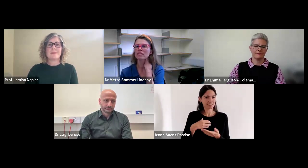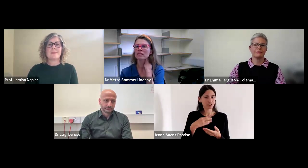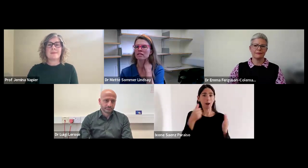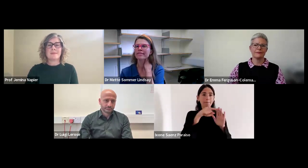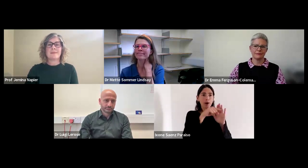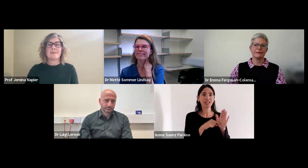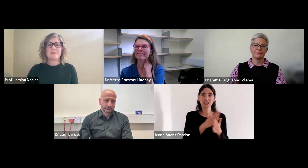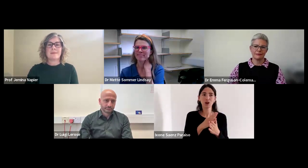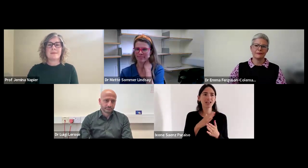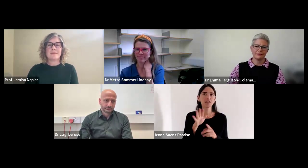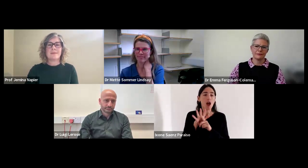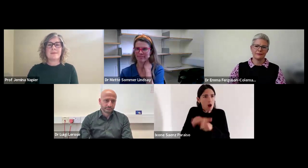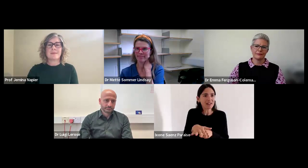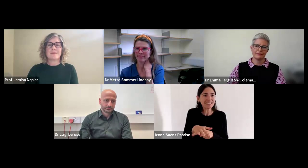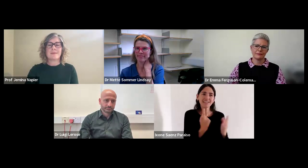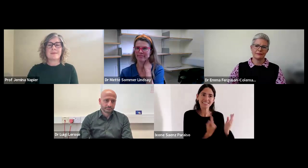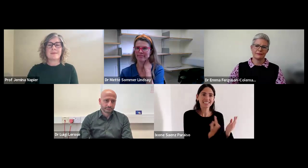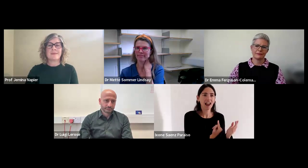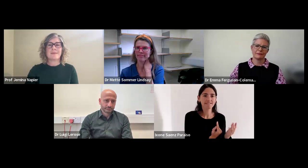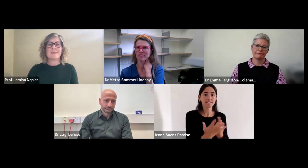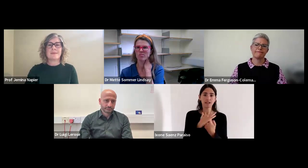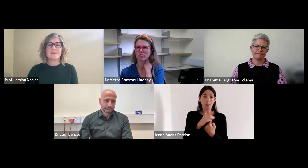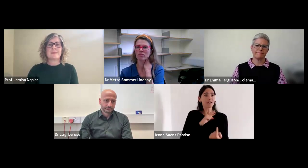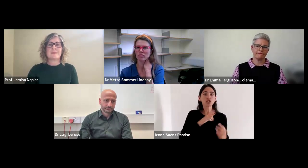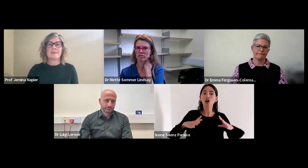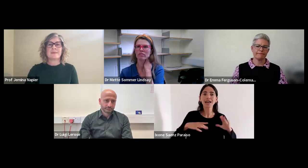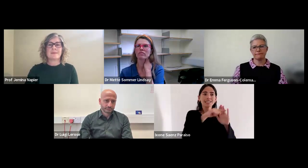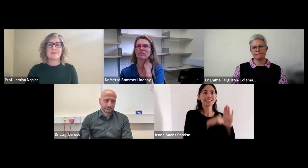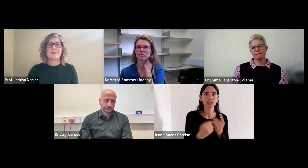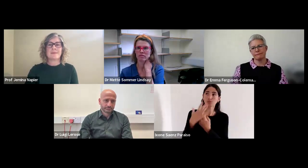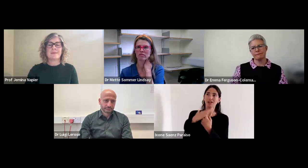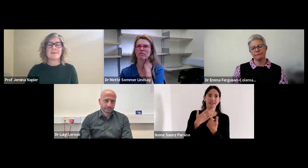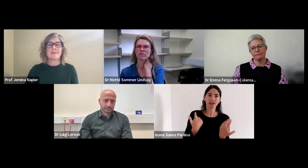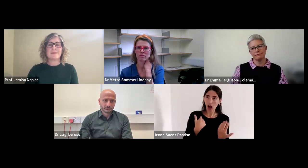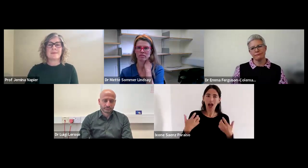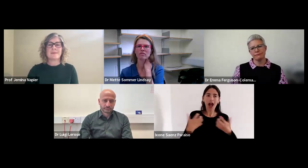insisted that they were things that I needed. So some of those policies can be oppressive in